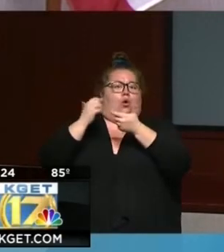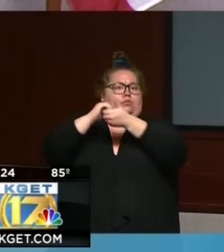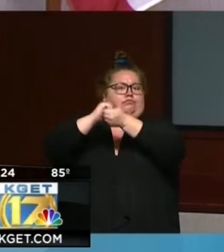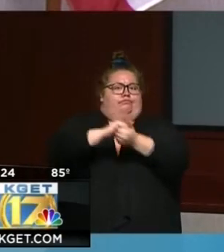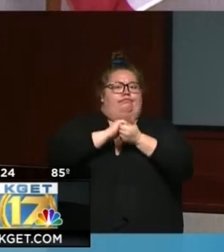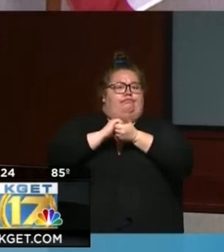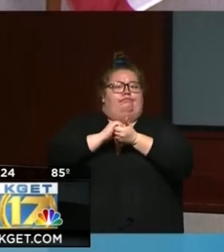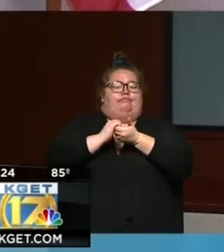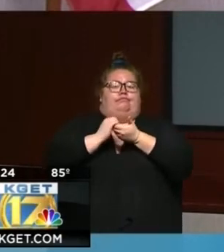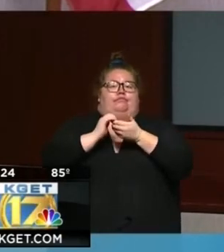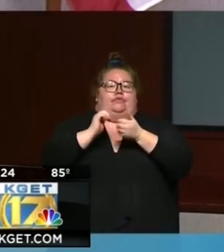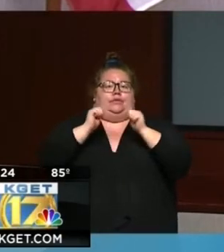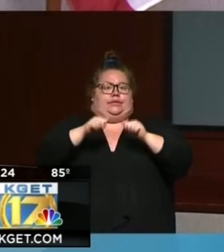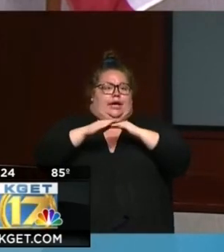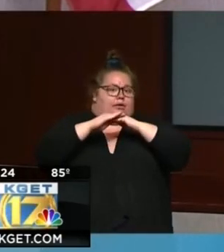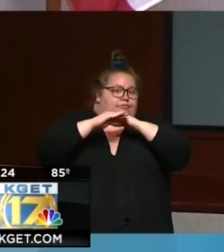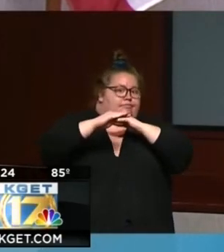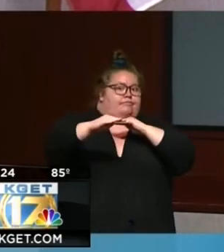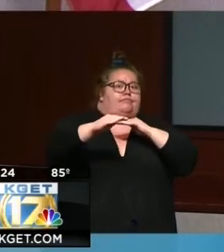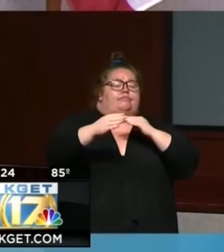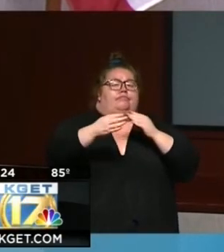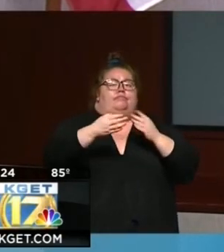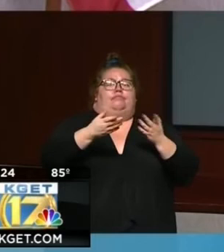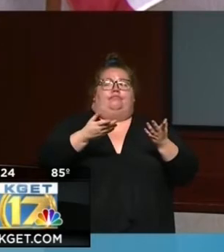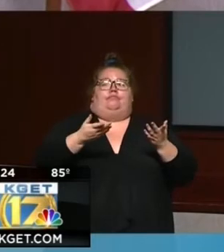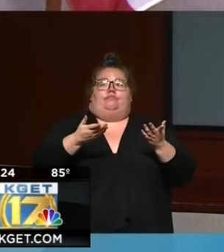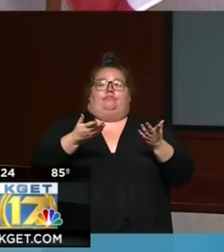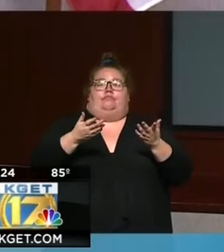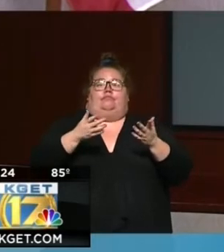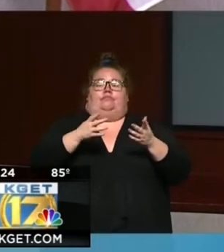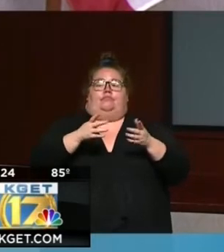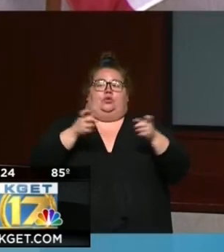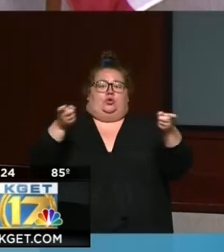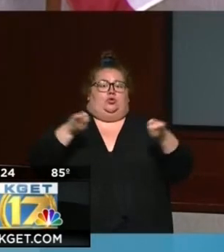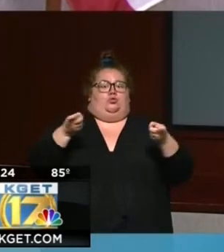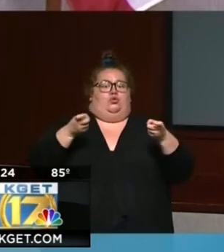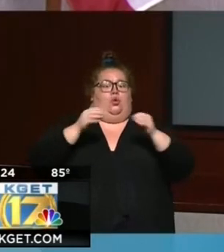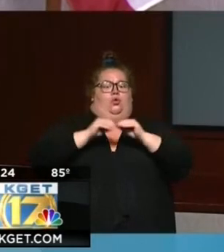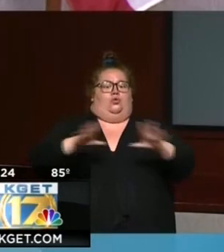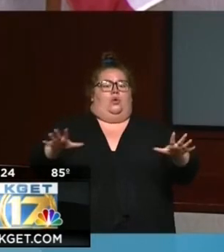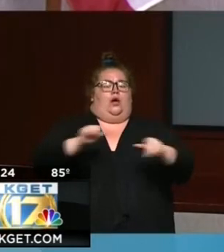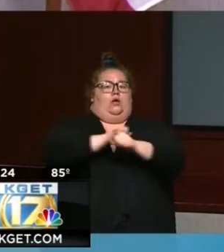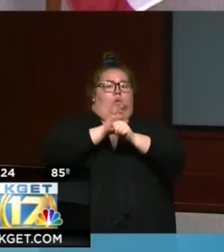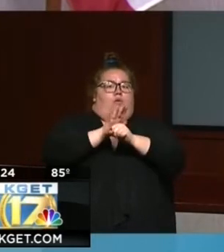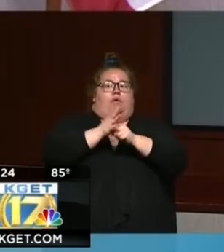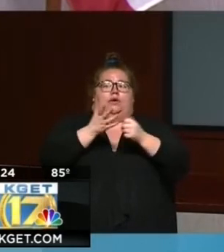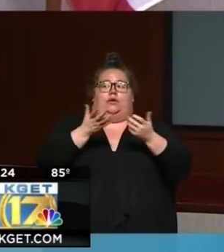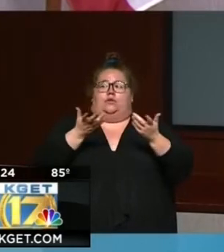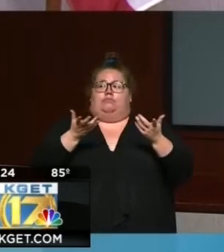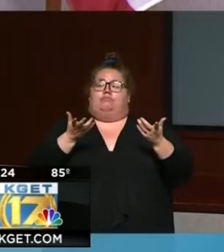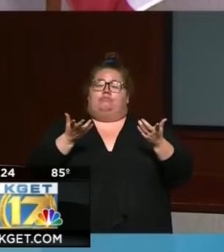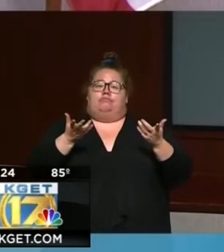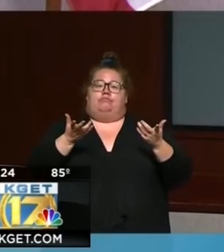COMMUNITY, AS A REGION, AS A STATES ON FLATTENING THE CURVE AND MANAGING THE STREET OF THIS